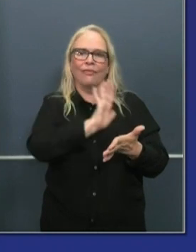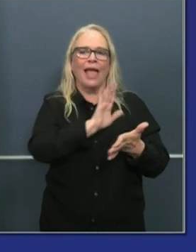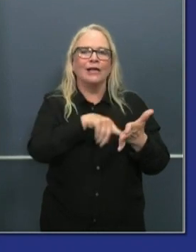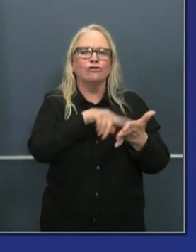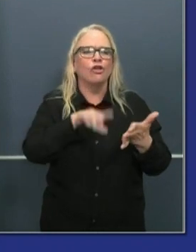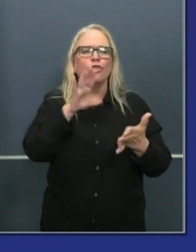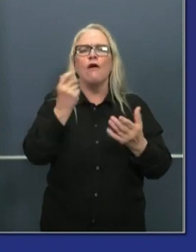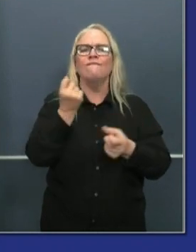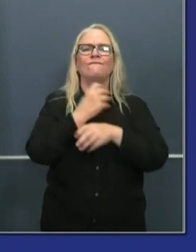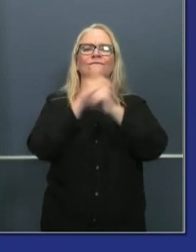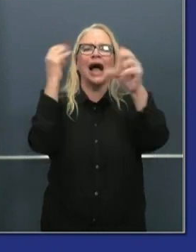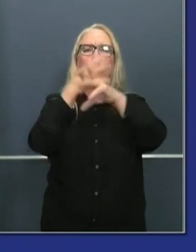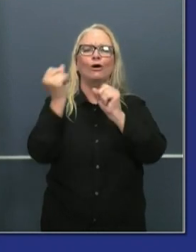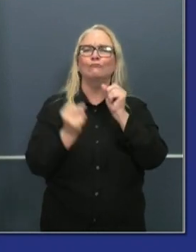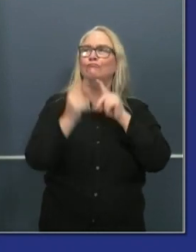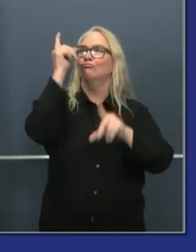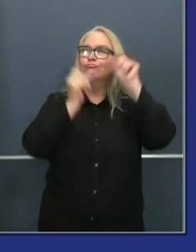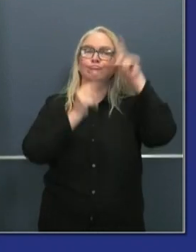WE BELIEVE THEY SHOULD CONSIDER